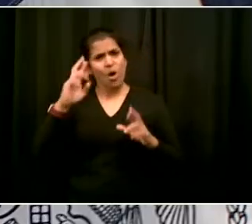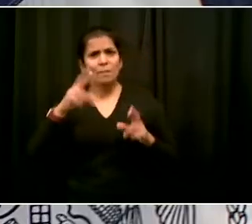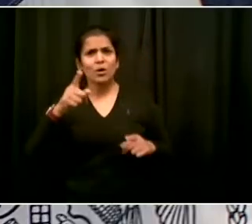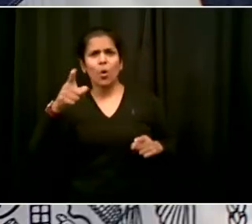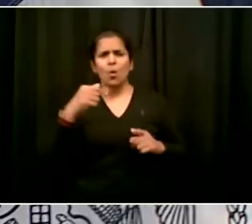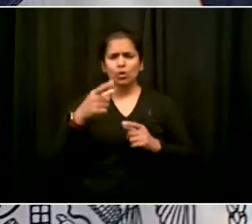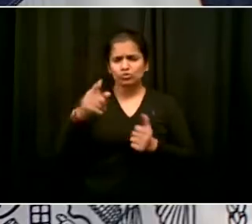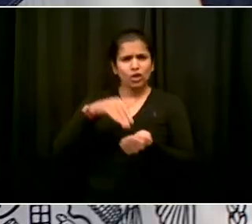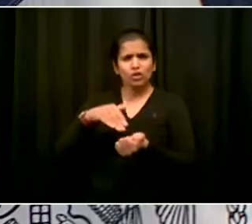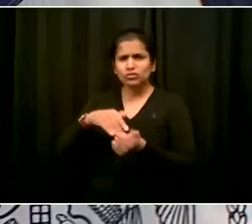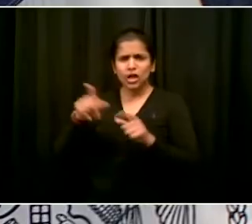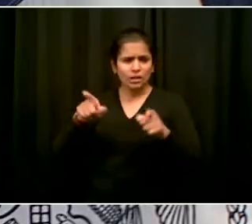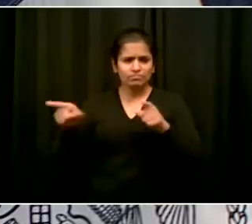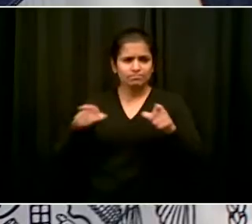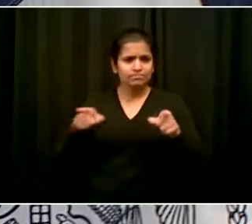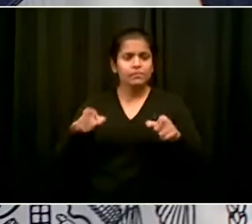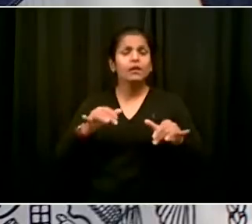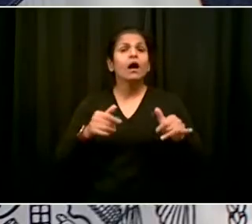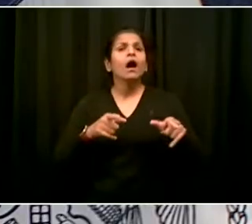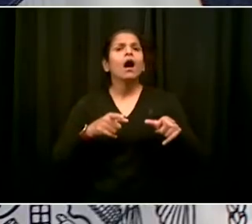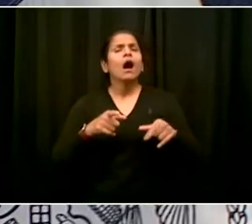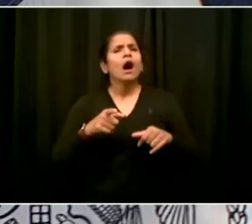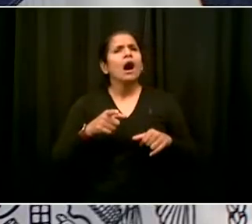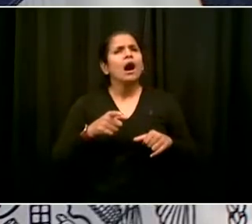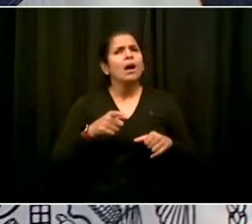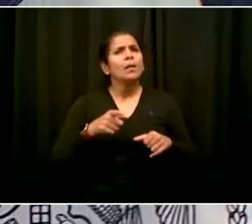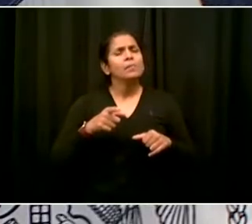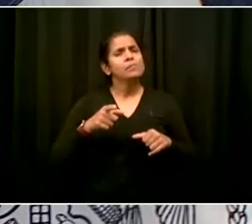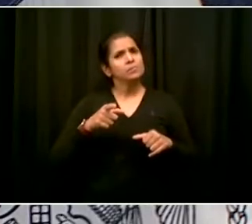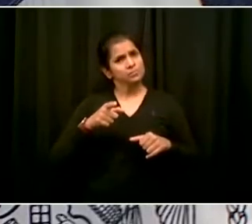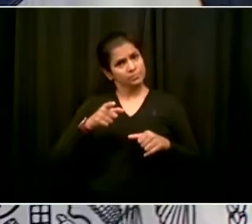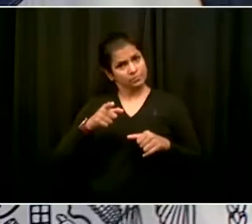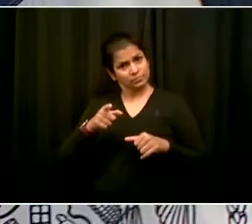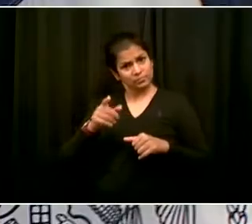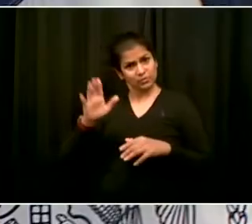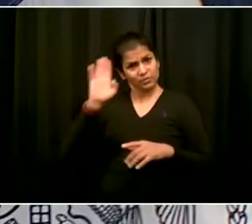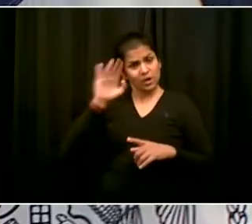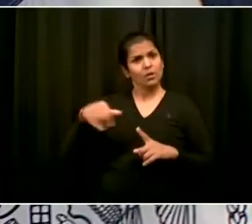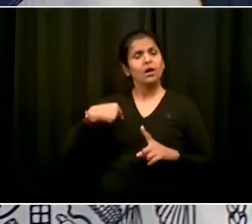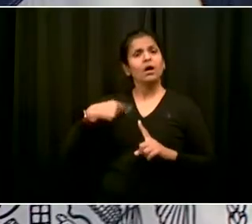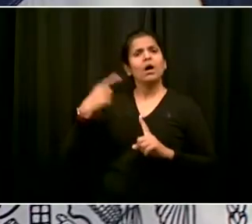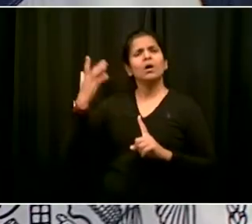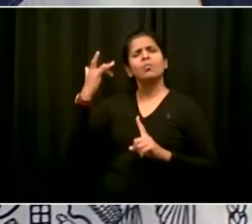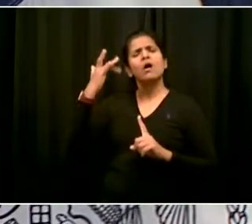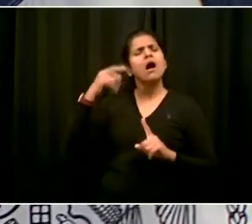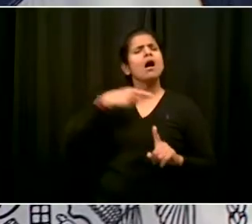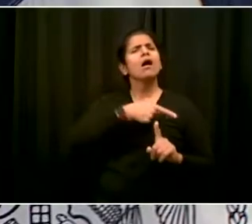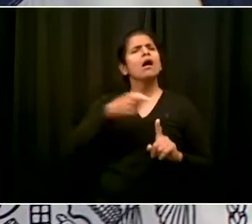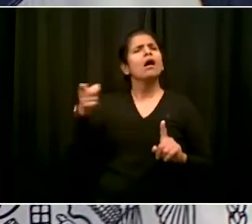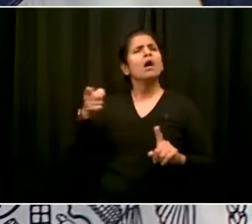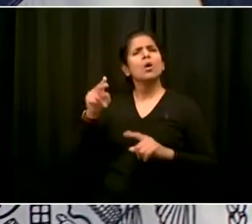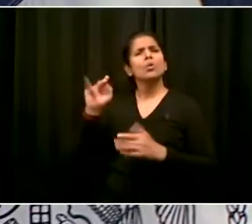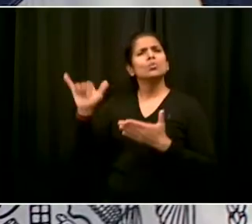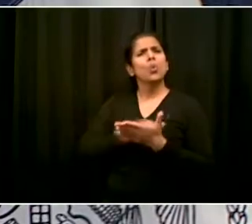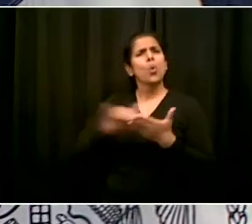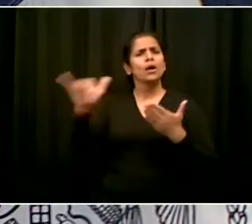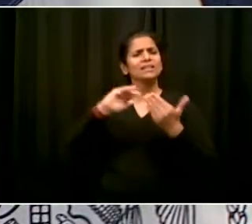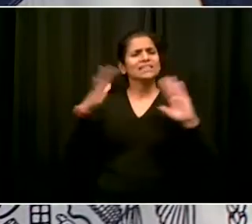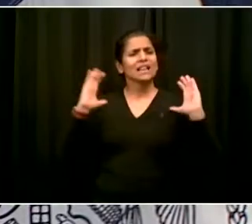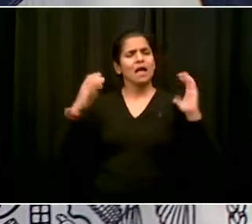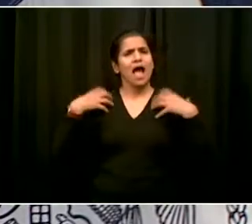Reporter: : I